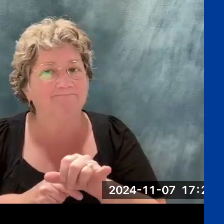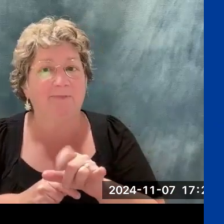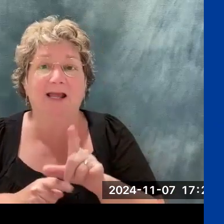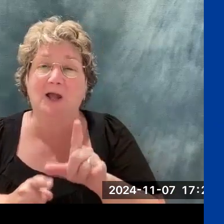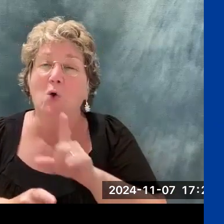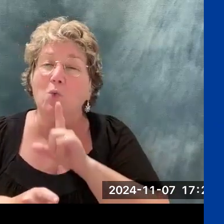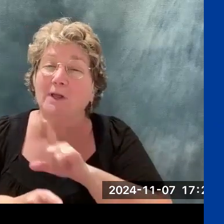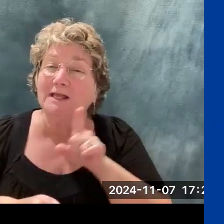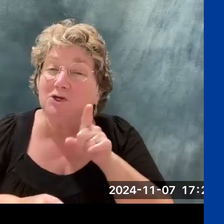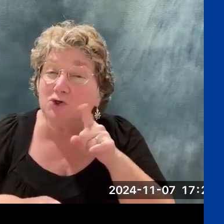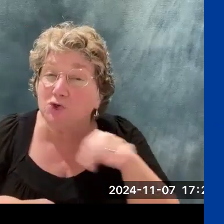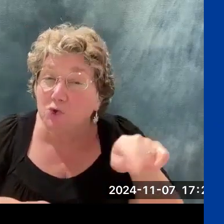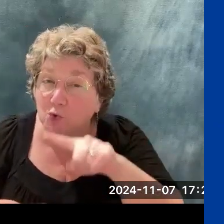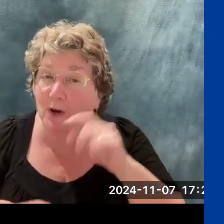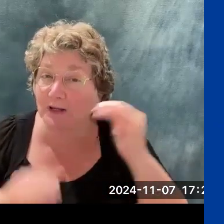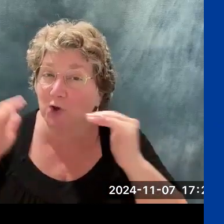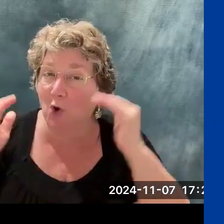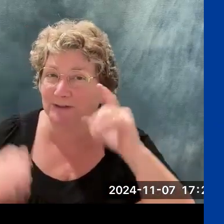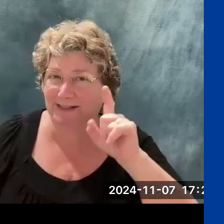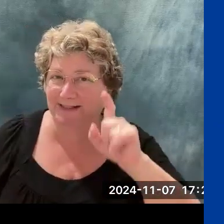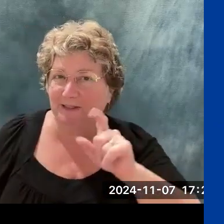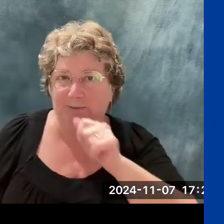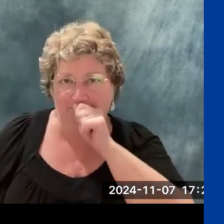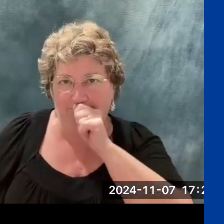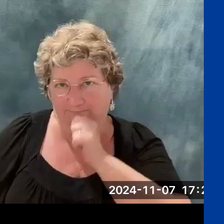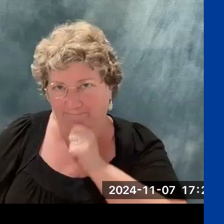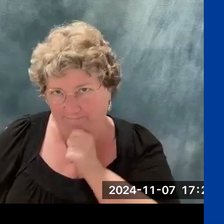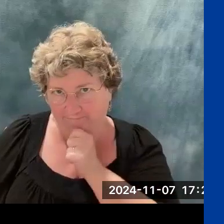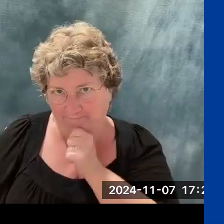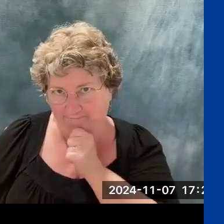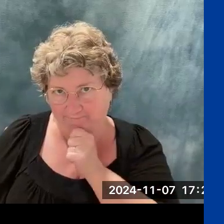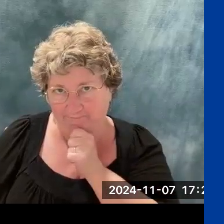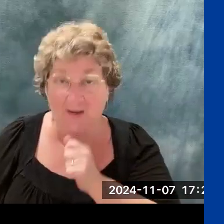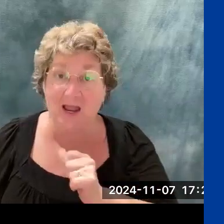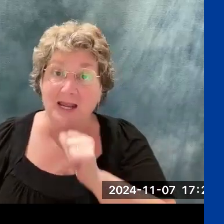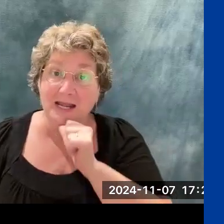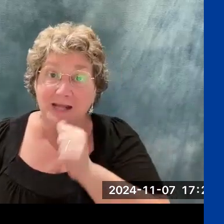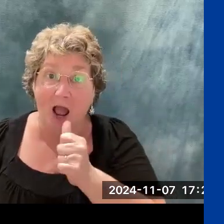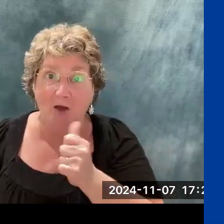Ensuring that we're there, remember, like I said, not rushing to fix things, but just